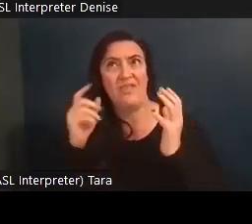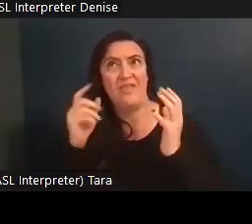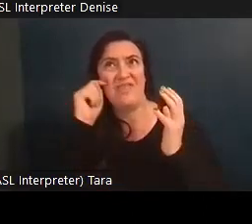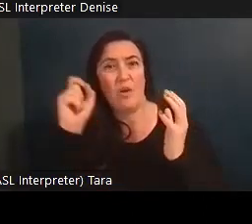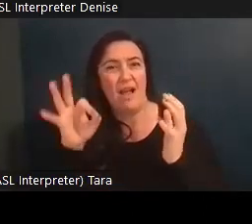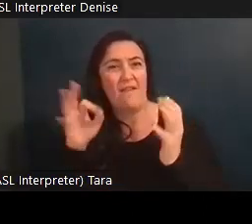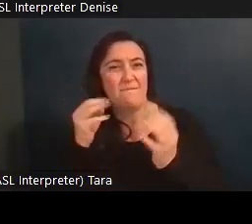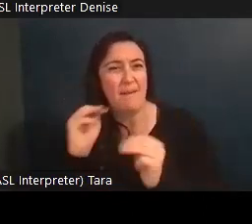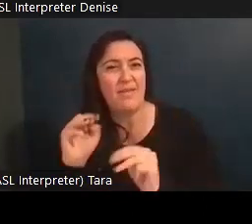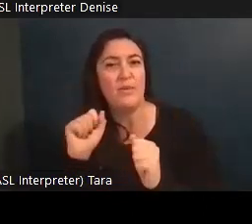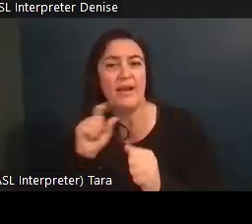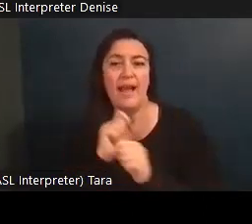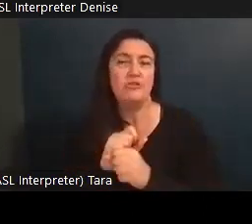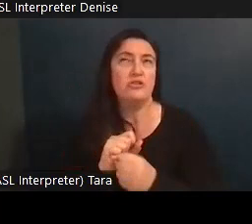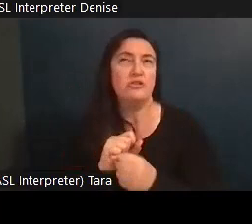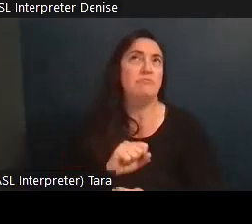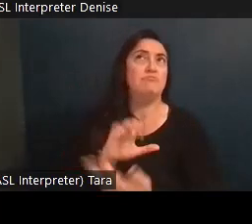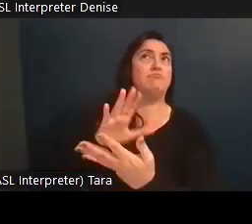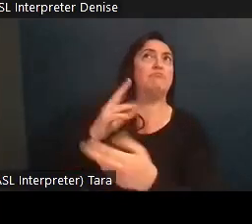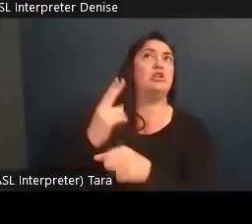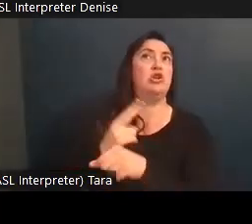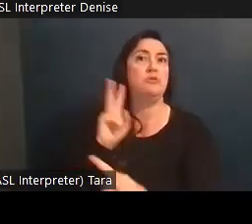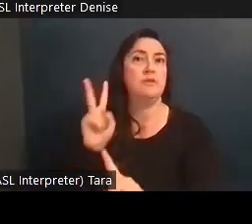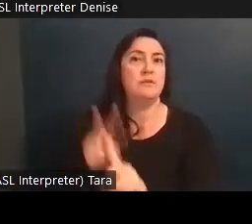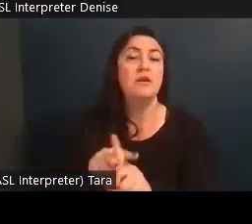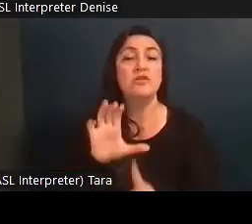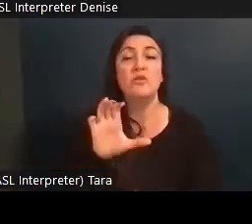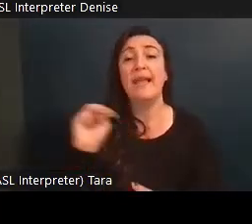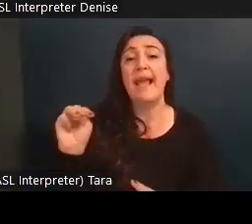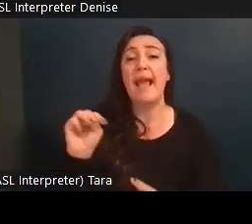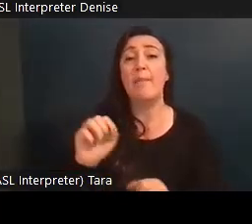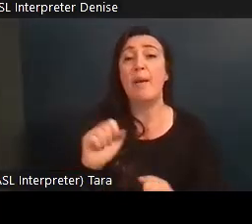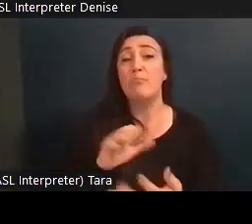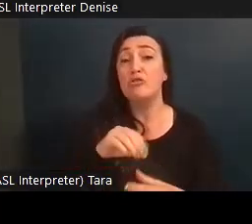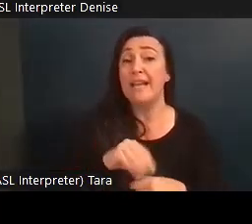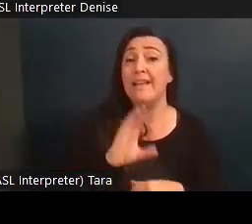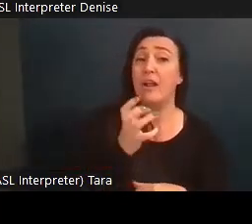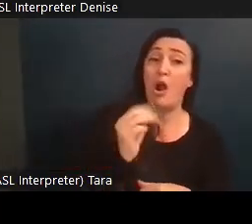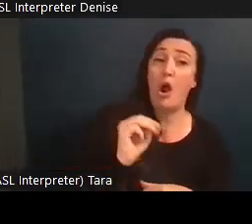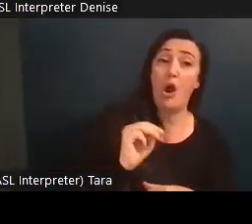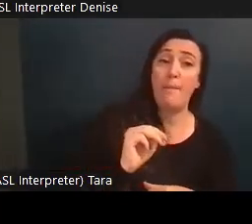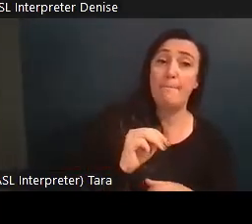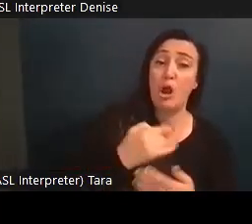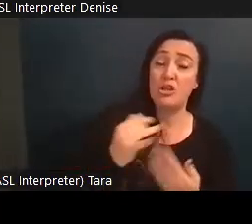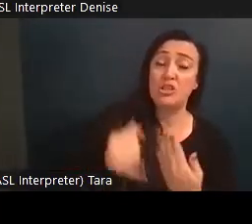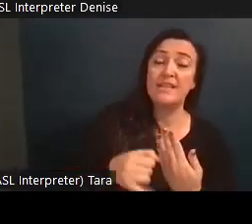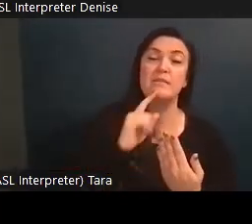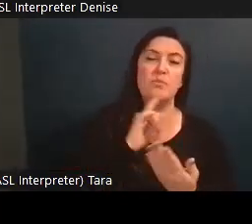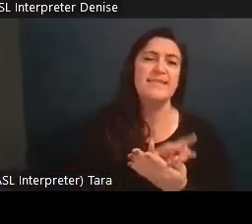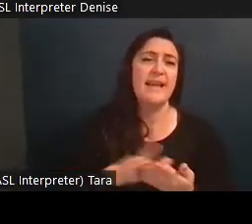apply. And so the Cam approach in the in the CARM project was really nice because we had sort of a methodology, this idea of the